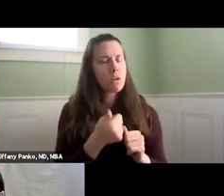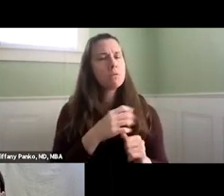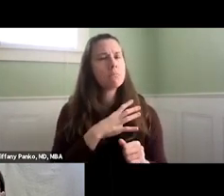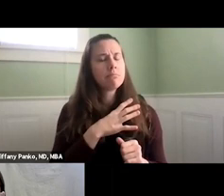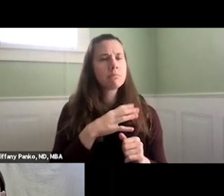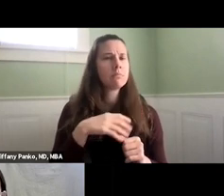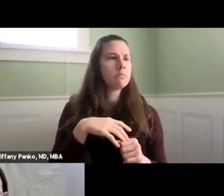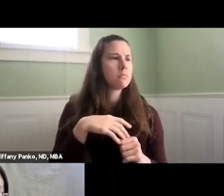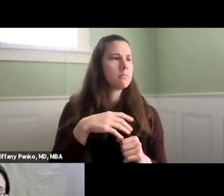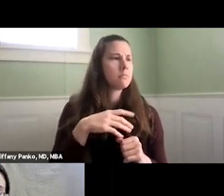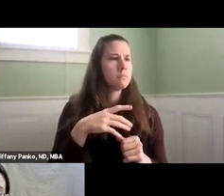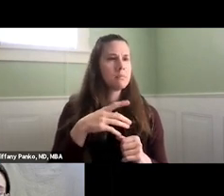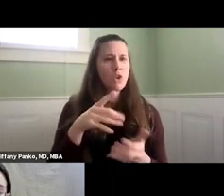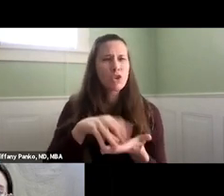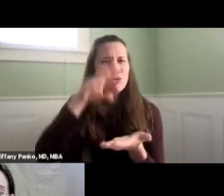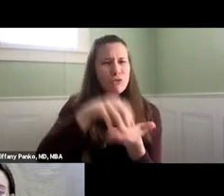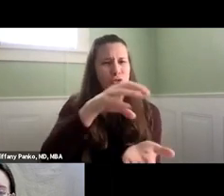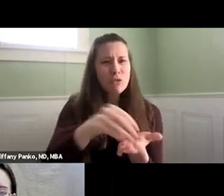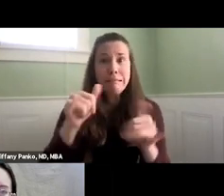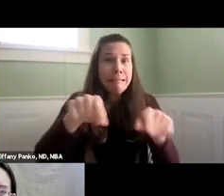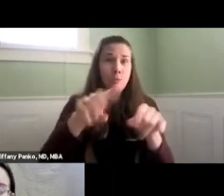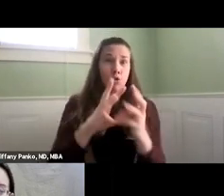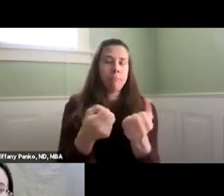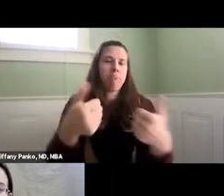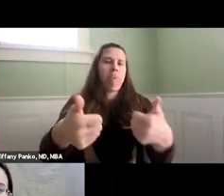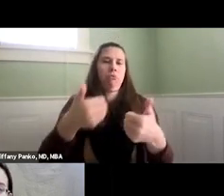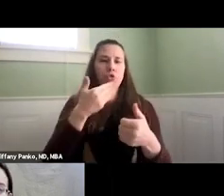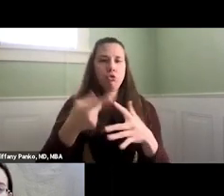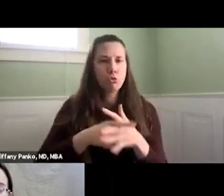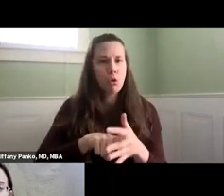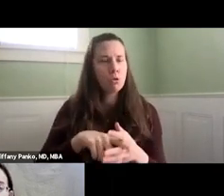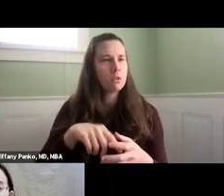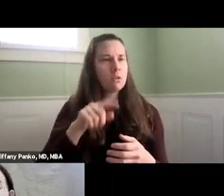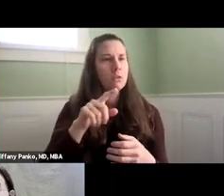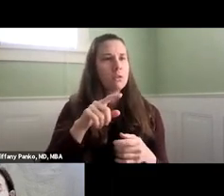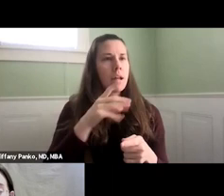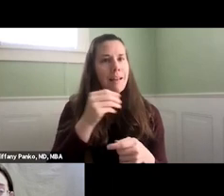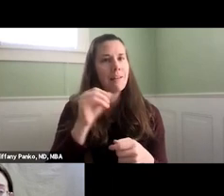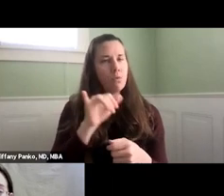requires the provision of sign language interpreter when necessary. And workshops like this are